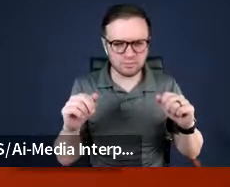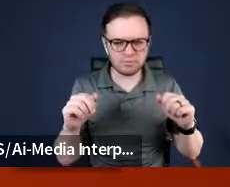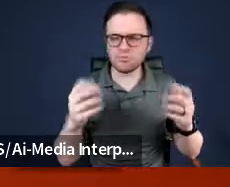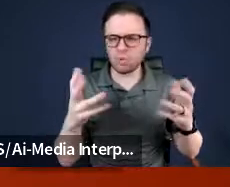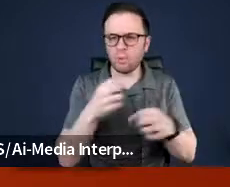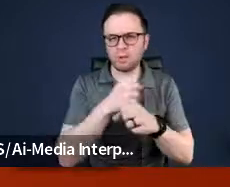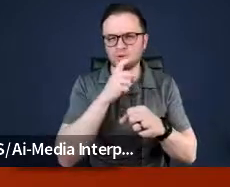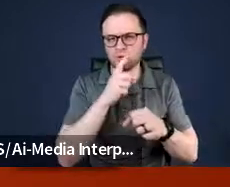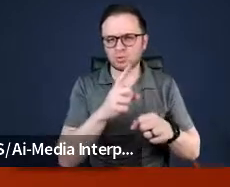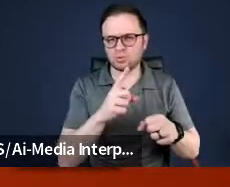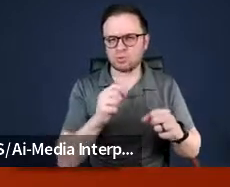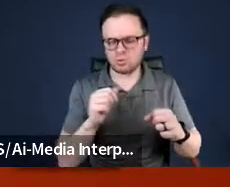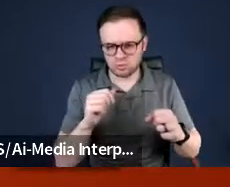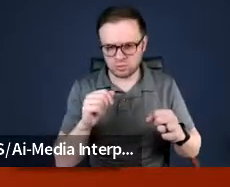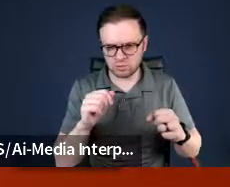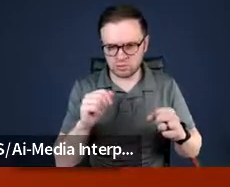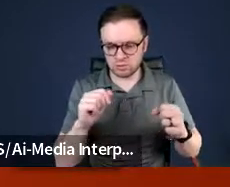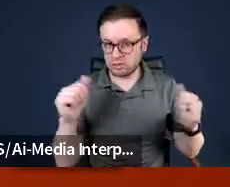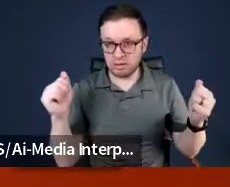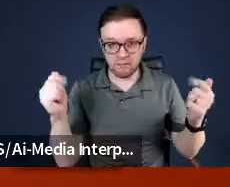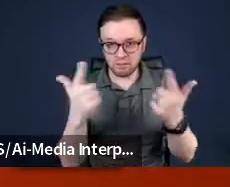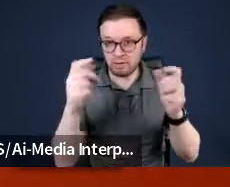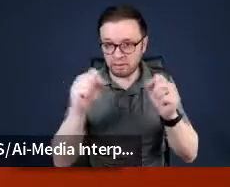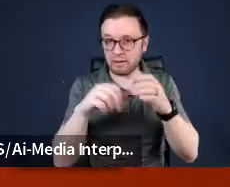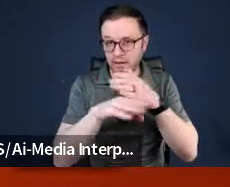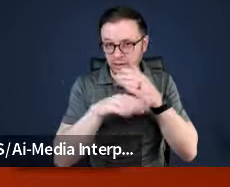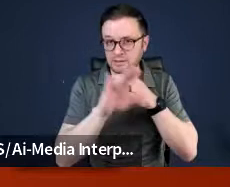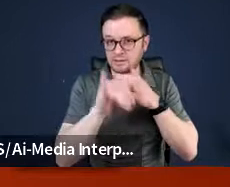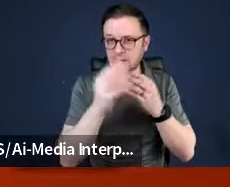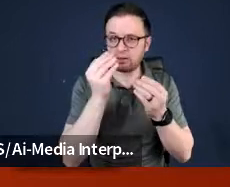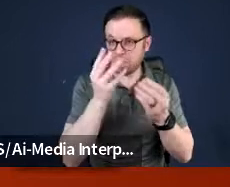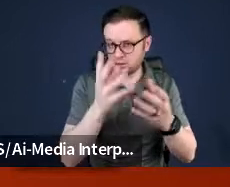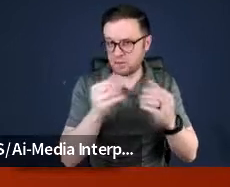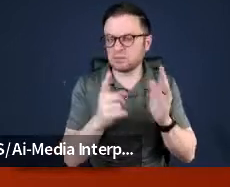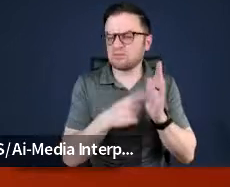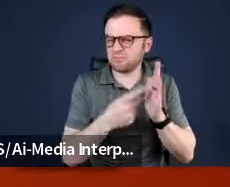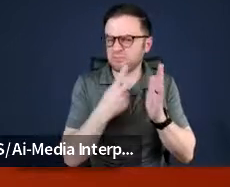you should be looking to try to have that reading level down as low as possible.